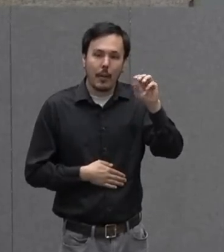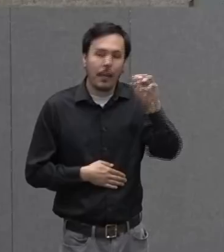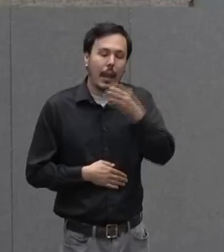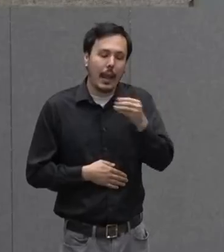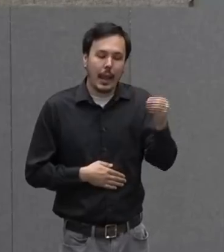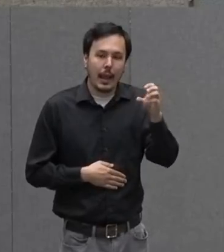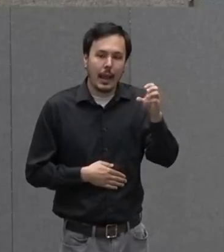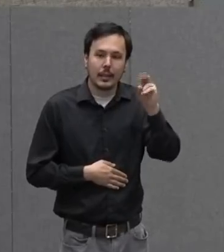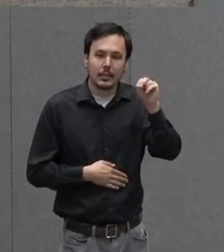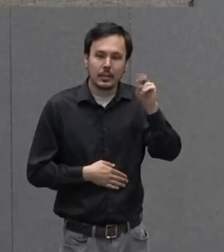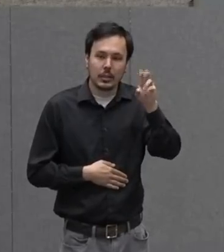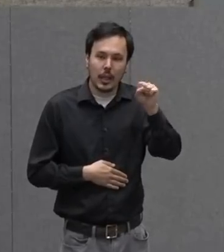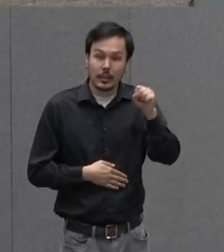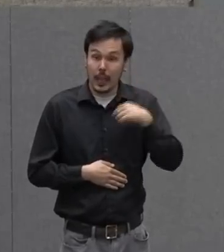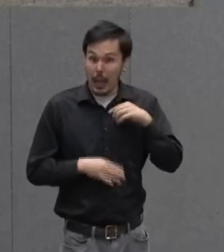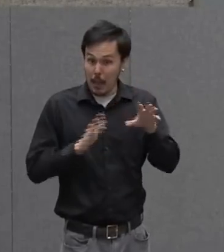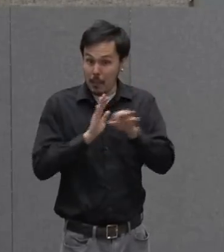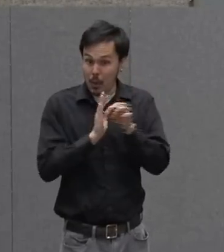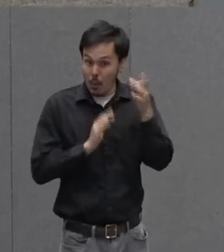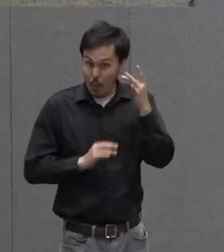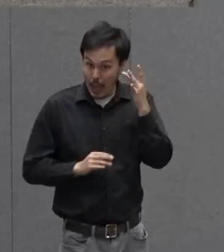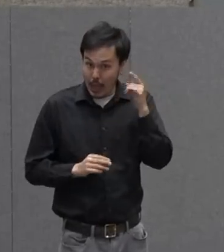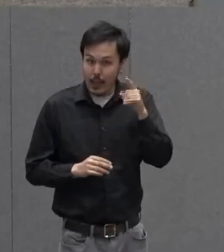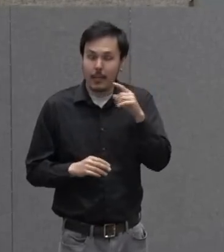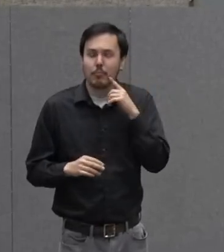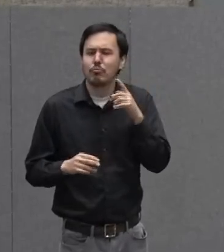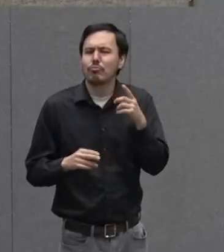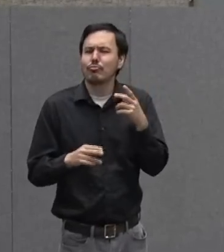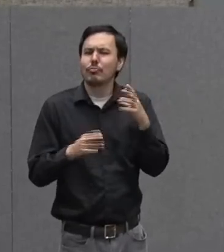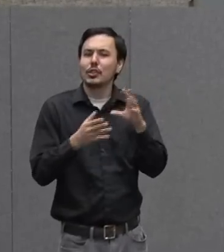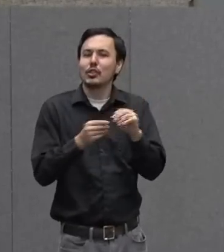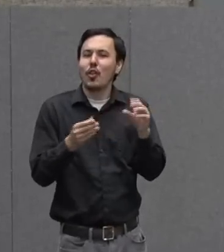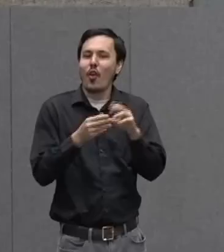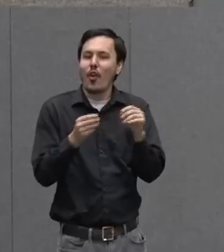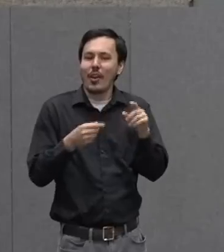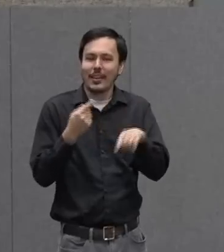is because it's a story about a grandma